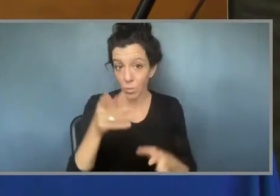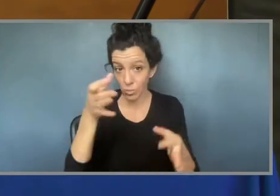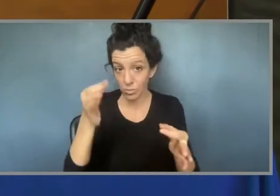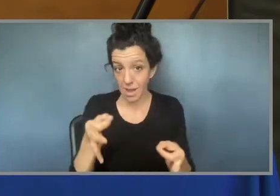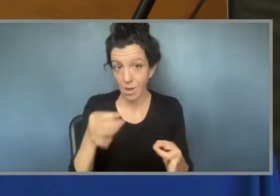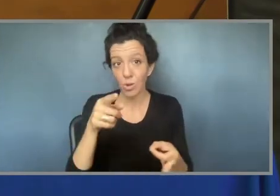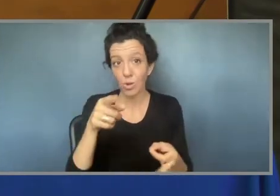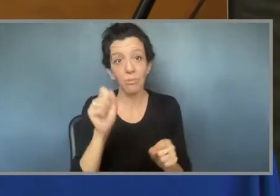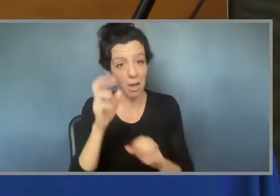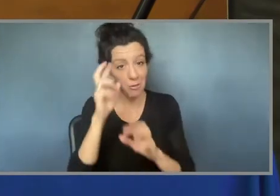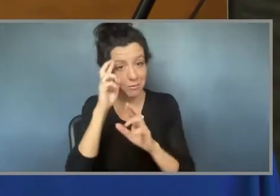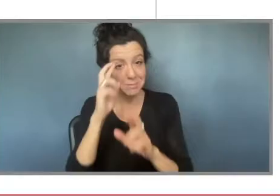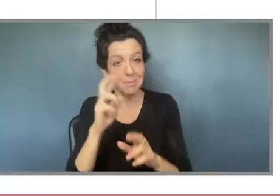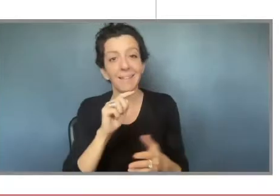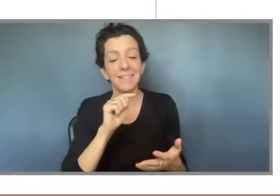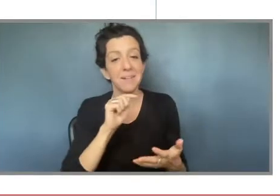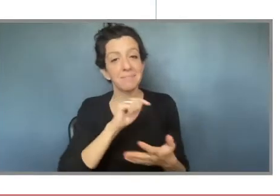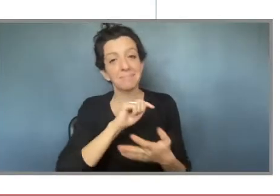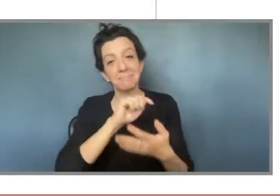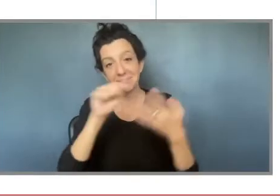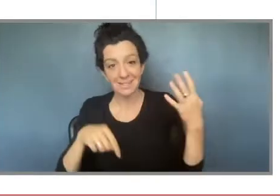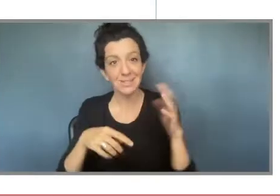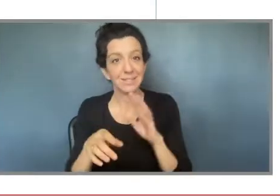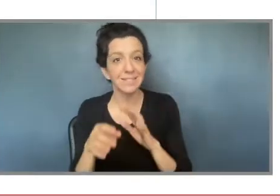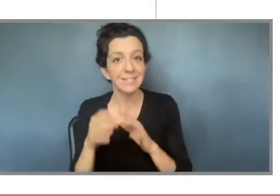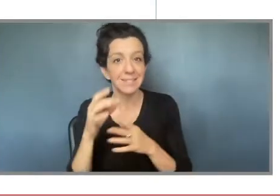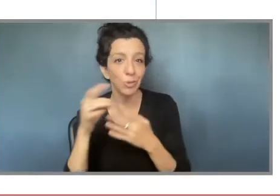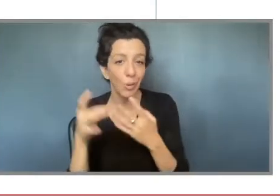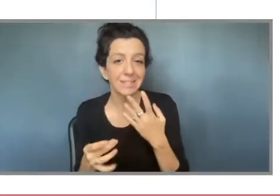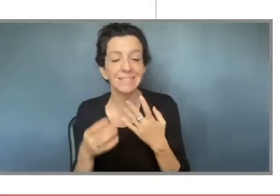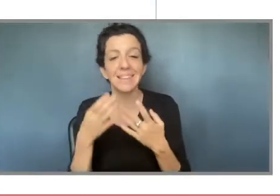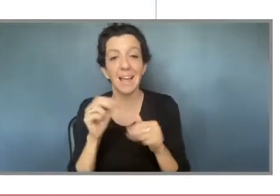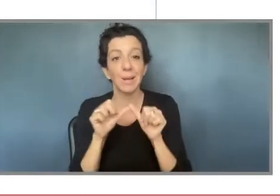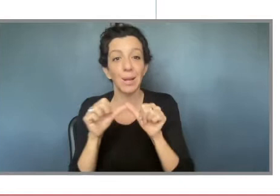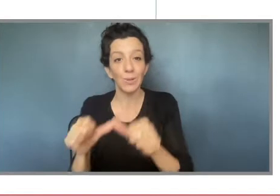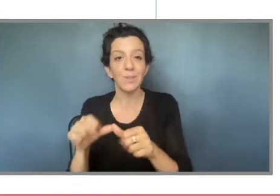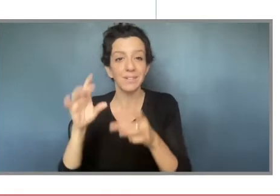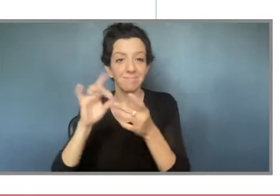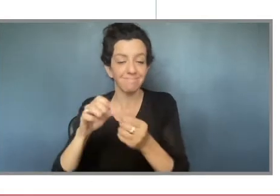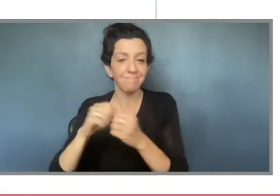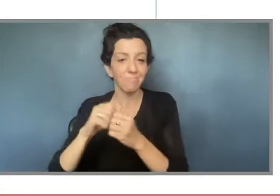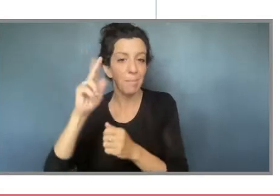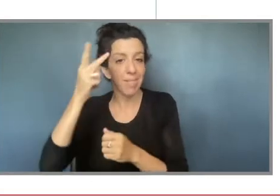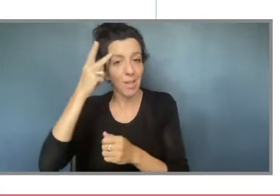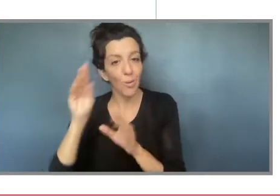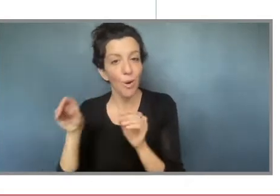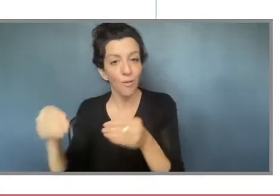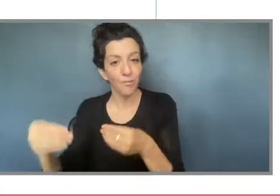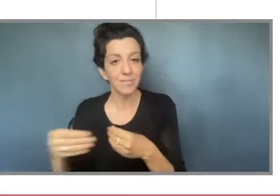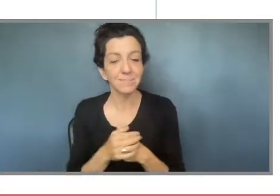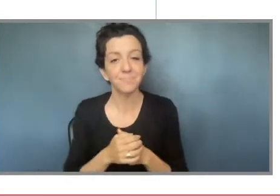Studio: If you choose, you can respect those kind of choices and continuity and office you can also look at a district with